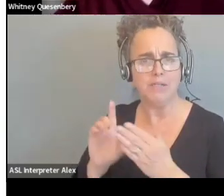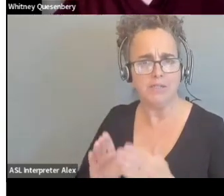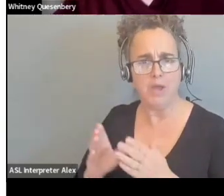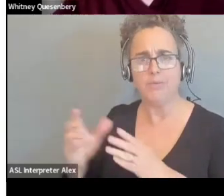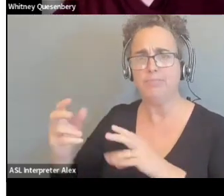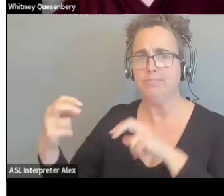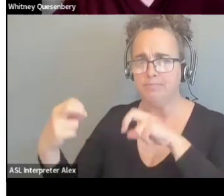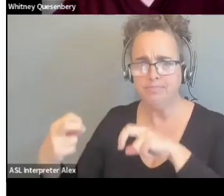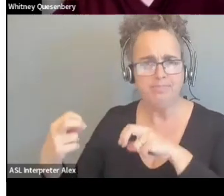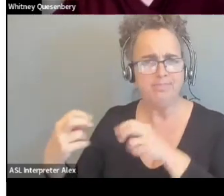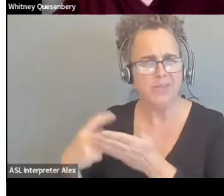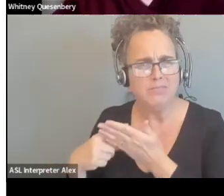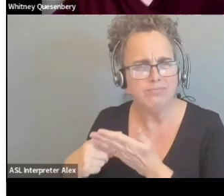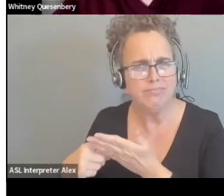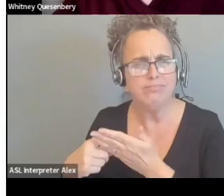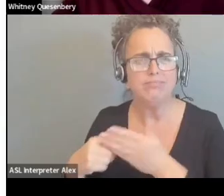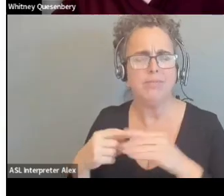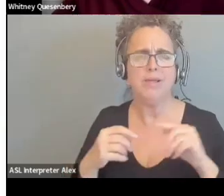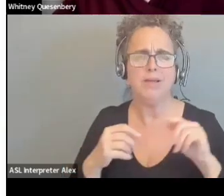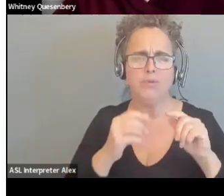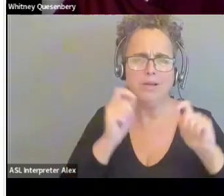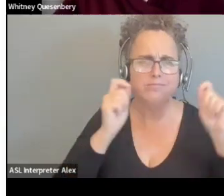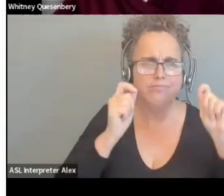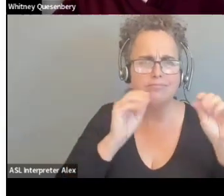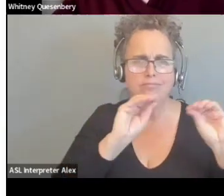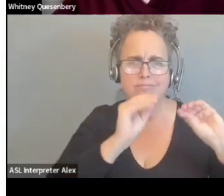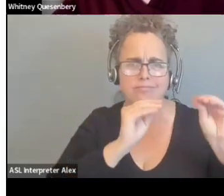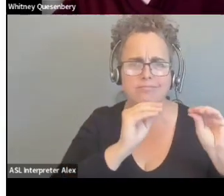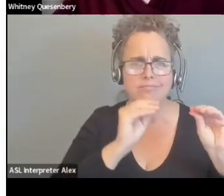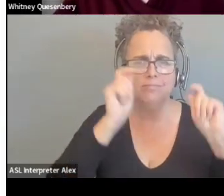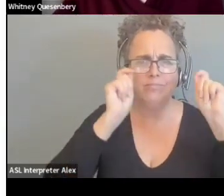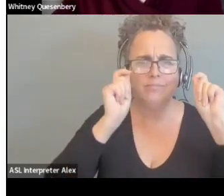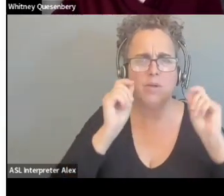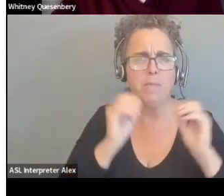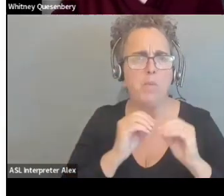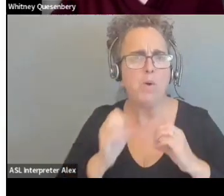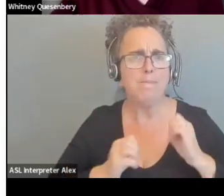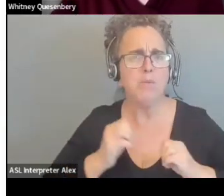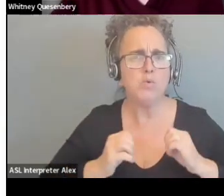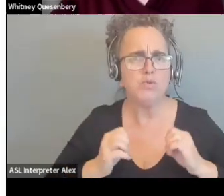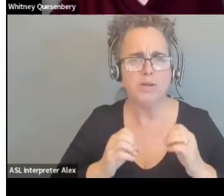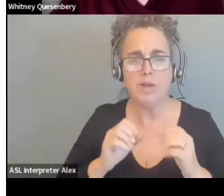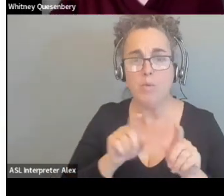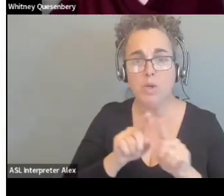and give those pictures a little bit of emotion. And we also vetted them. We, we, we got people to look at them.